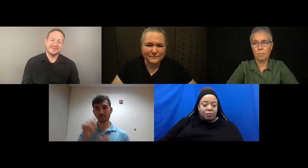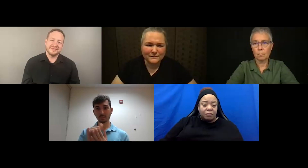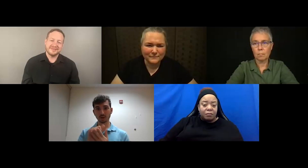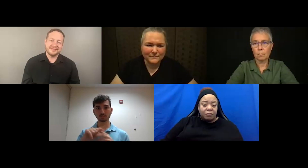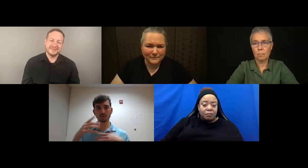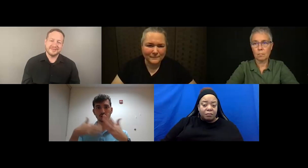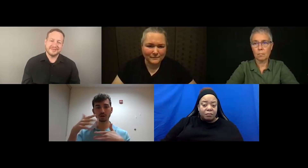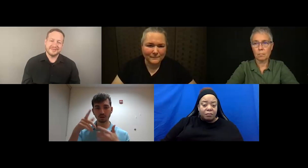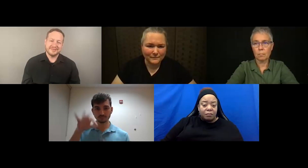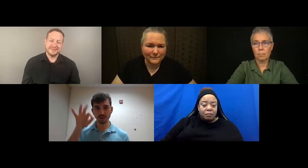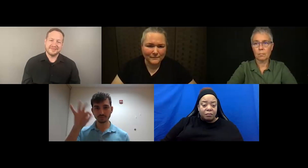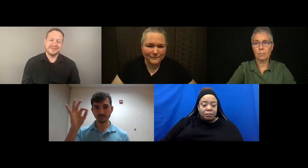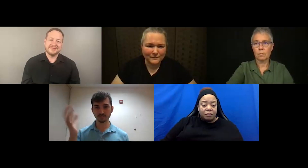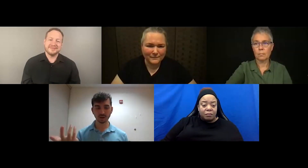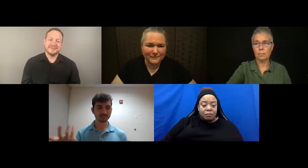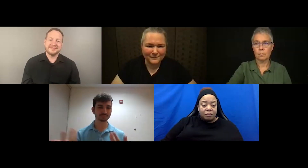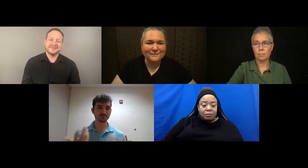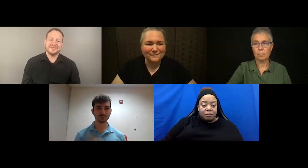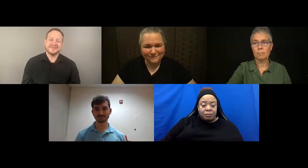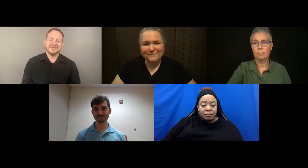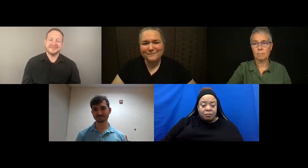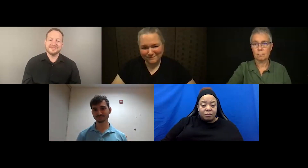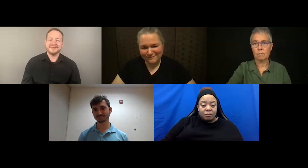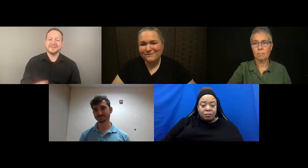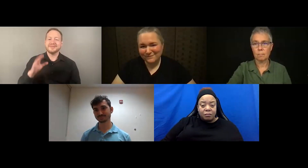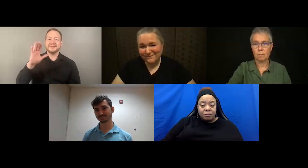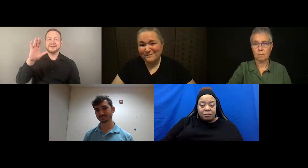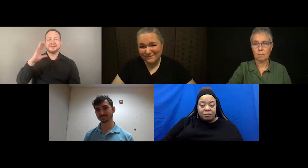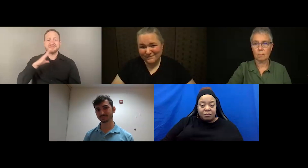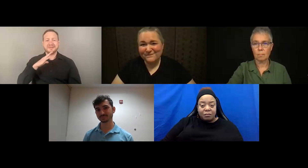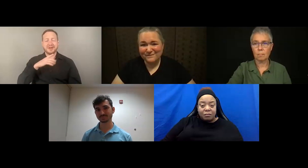but with time, there are new findings from how would we be using that research.